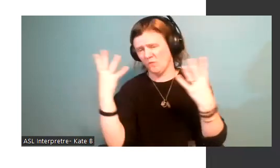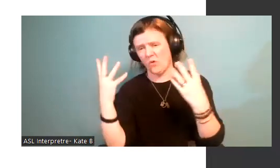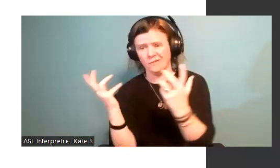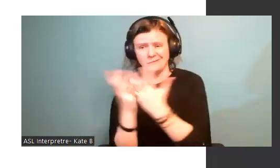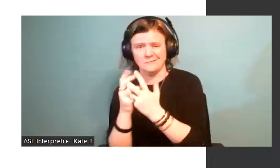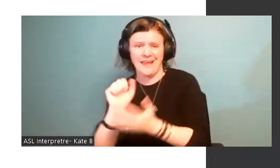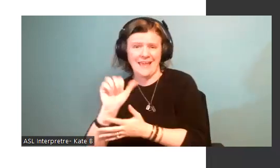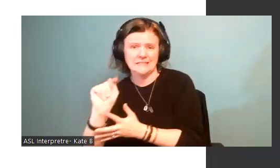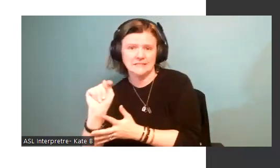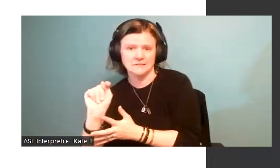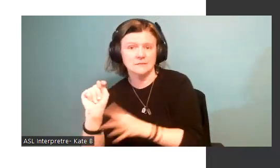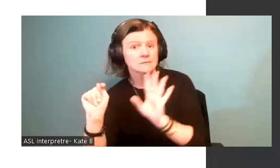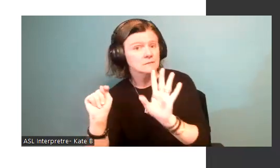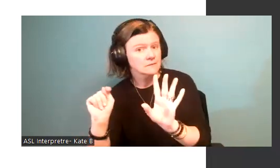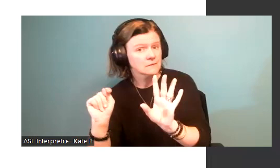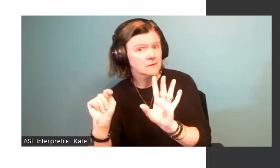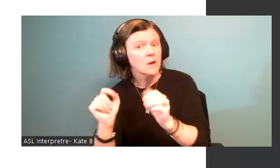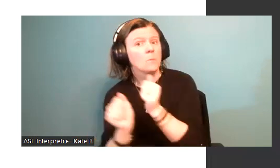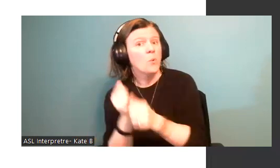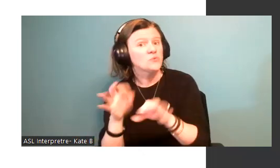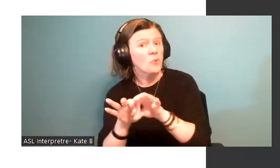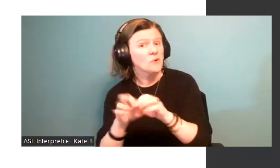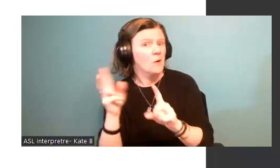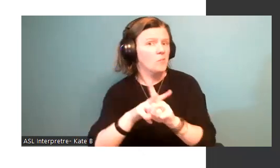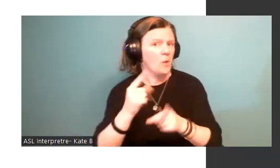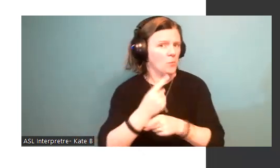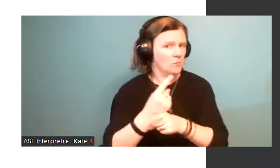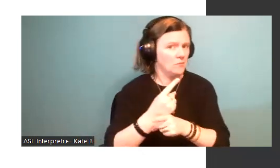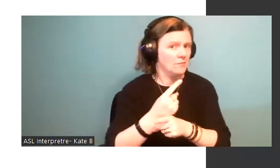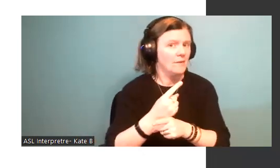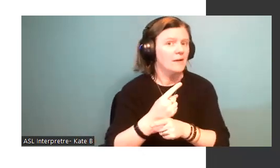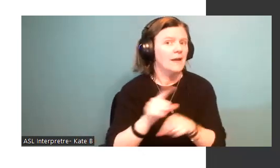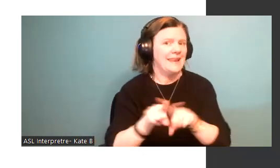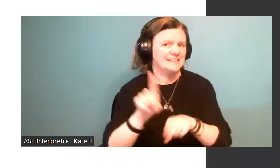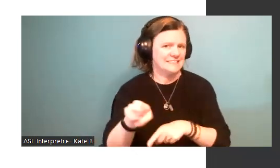controls, menus, things like that, that are not possible in HTML and make them work beautifully